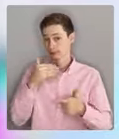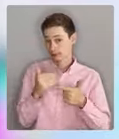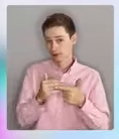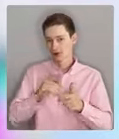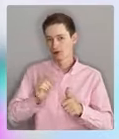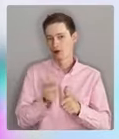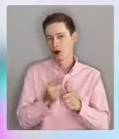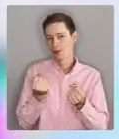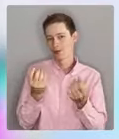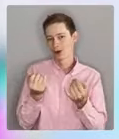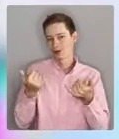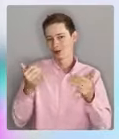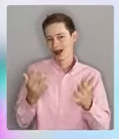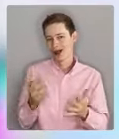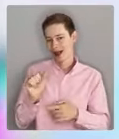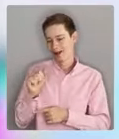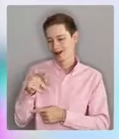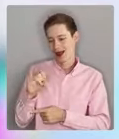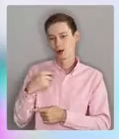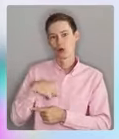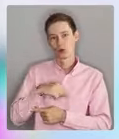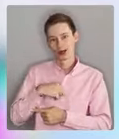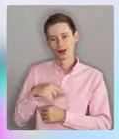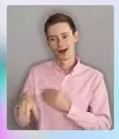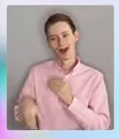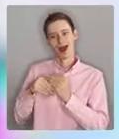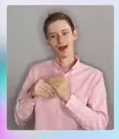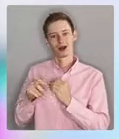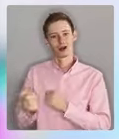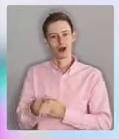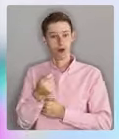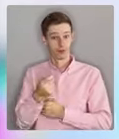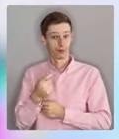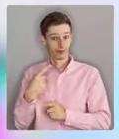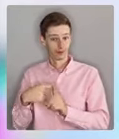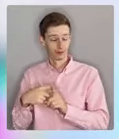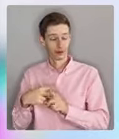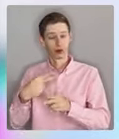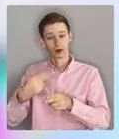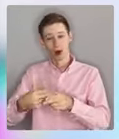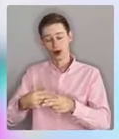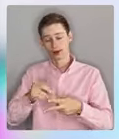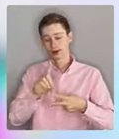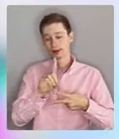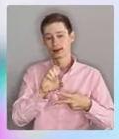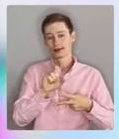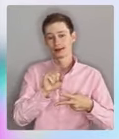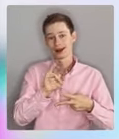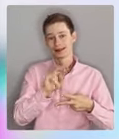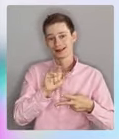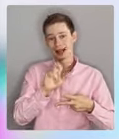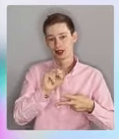Next, I'd like to talk about the first Multiplayer API we added to GOLF+. It's called Destinations and Group Presence.